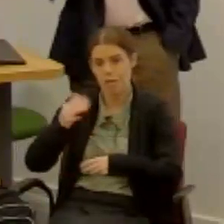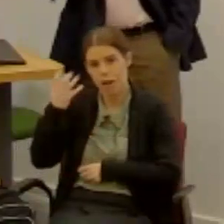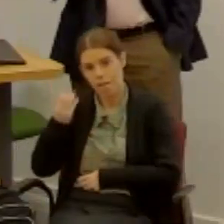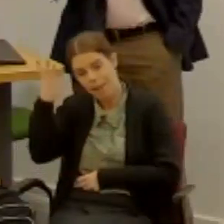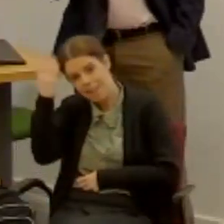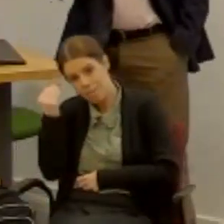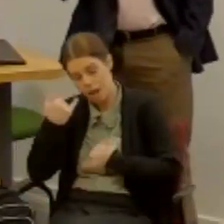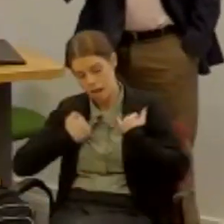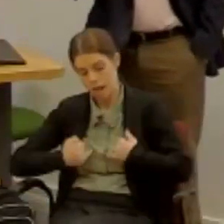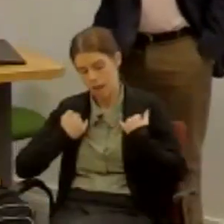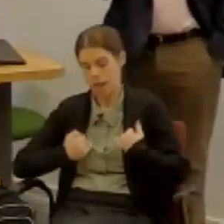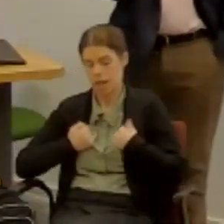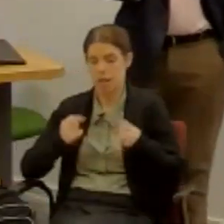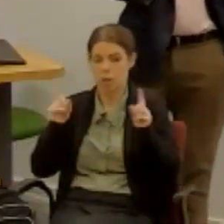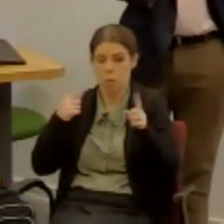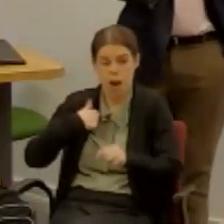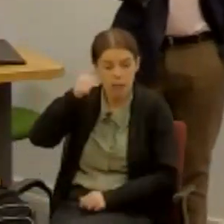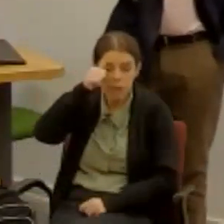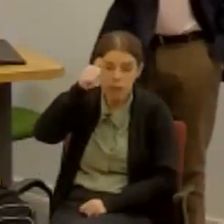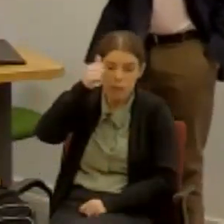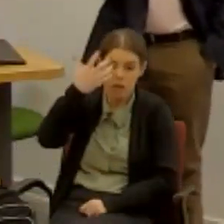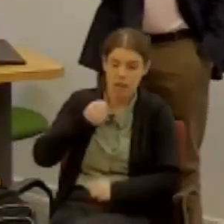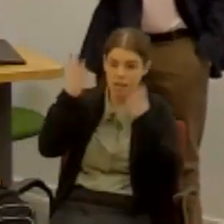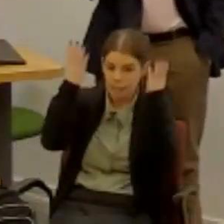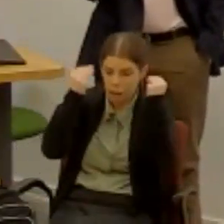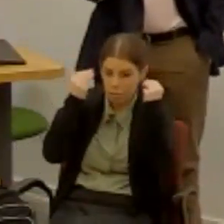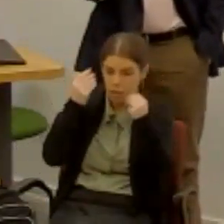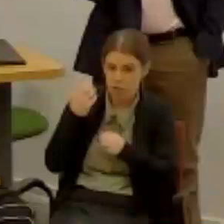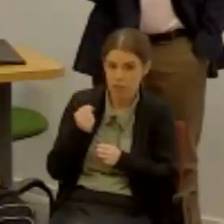But actually, what we know is with dementia, illnesses, degenerative brain diseases.